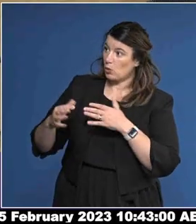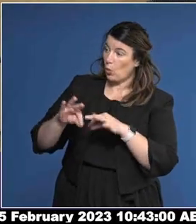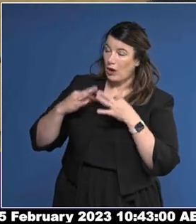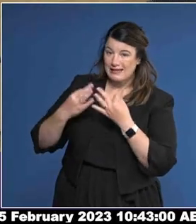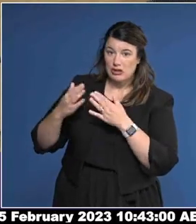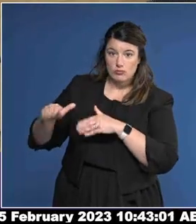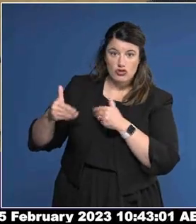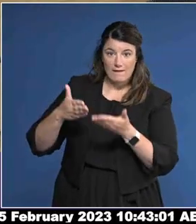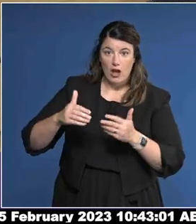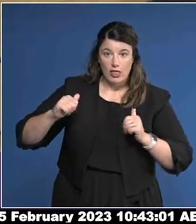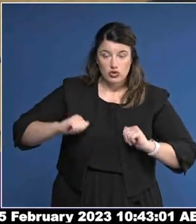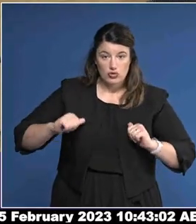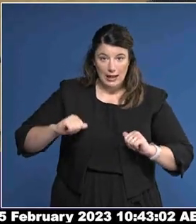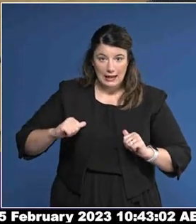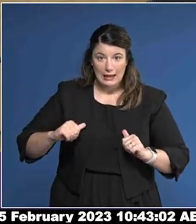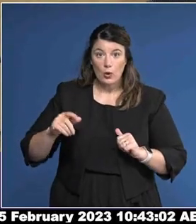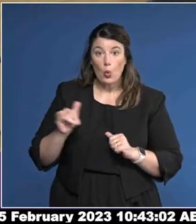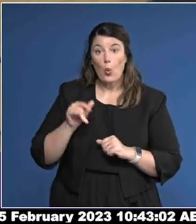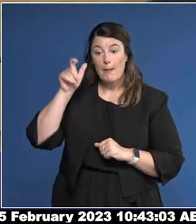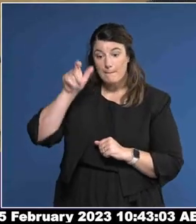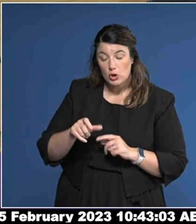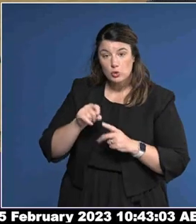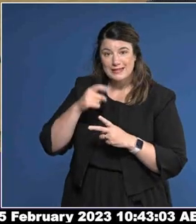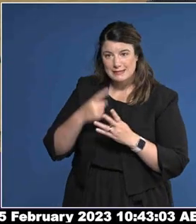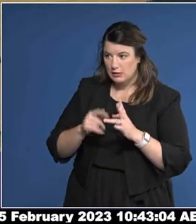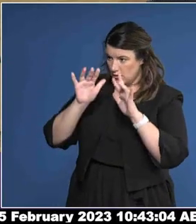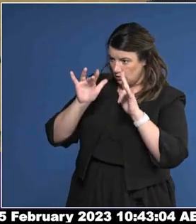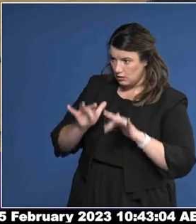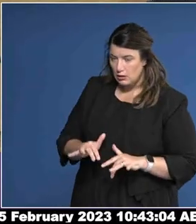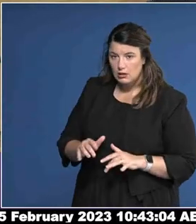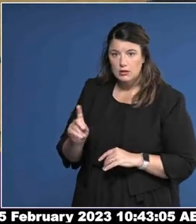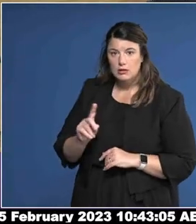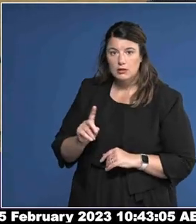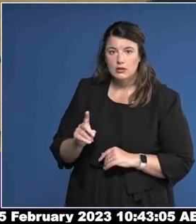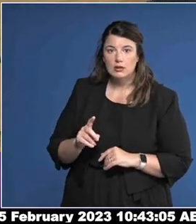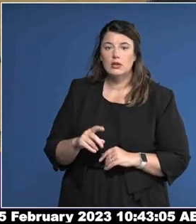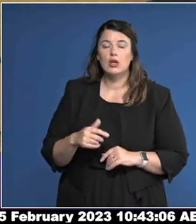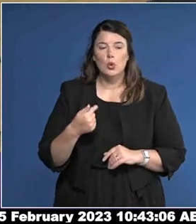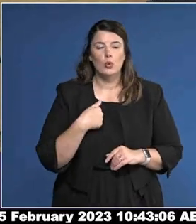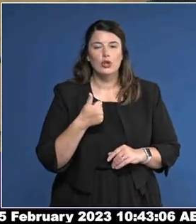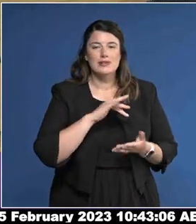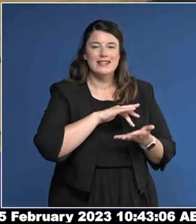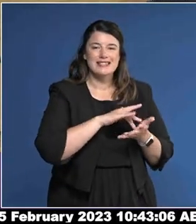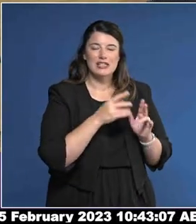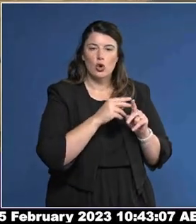you know are prepared by a person with disability? We use the Centre for Intellectual Disability for some of our material. All of it?